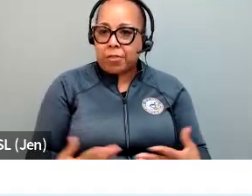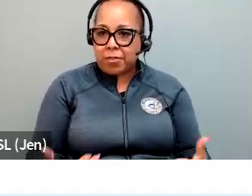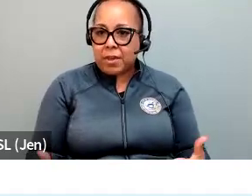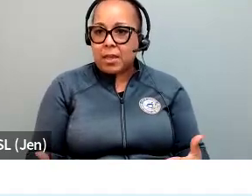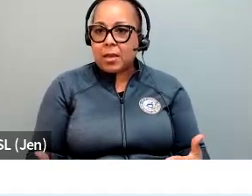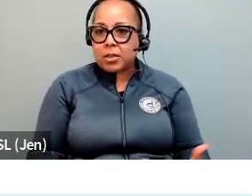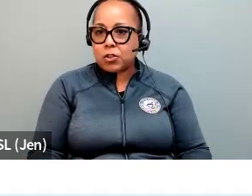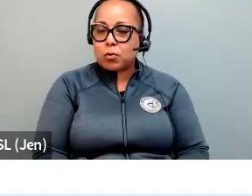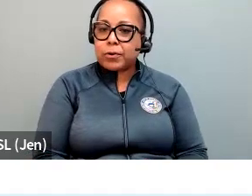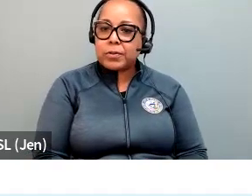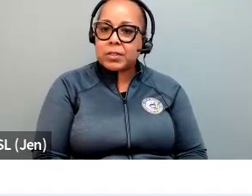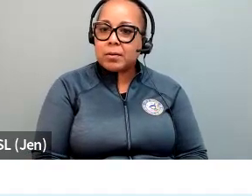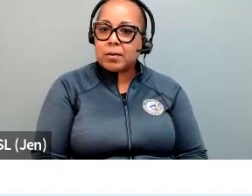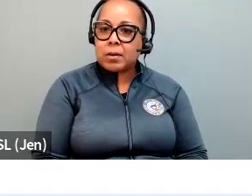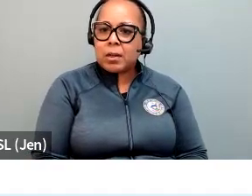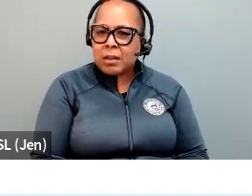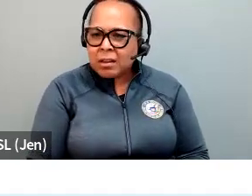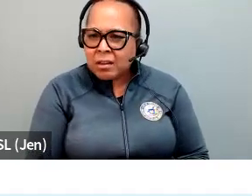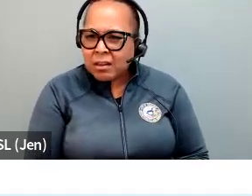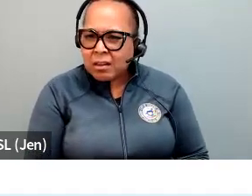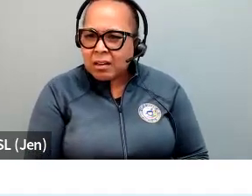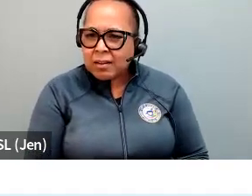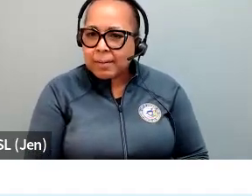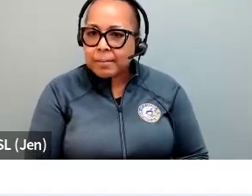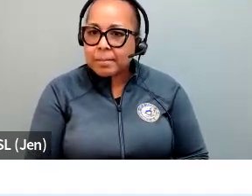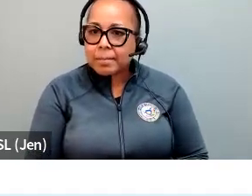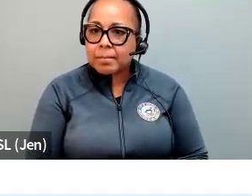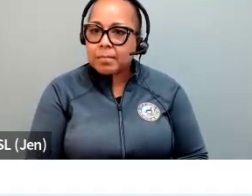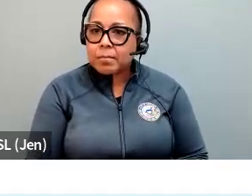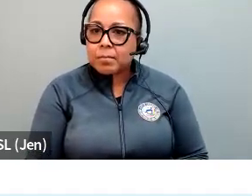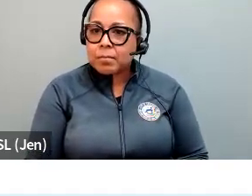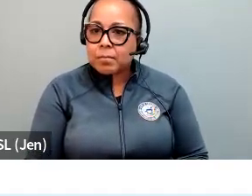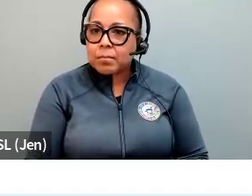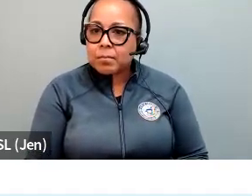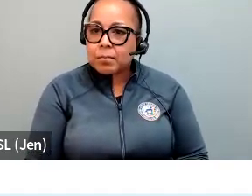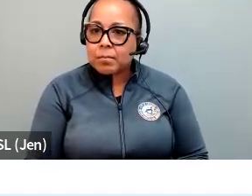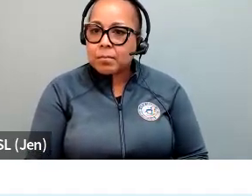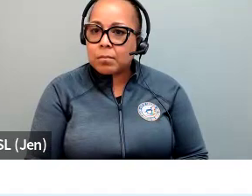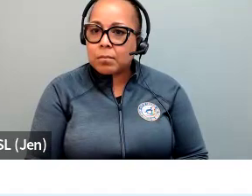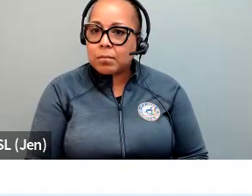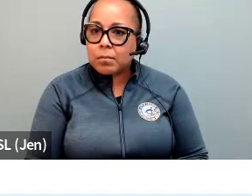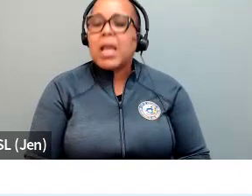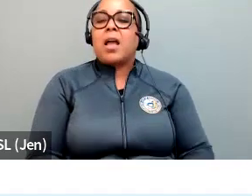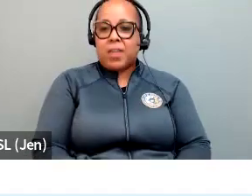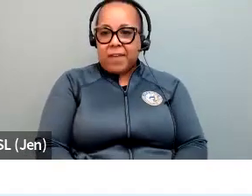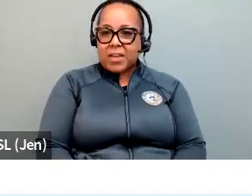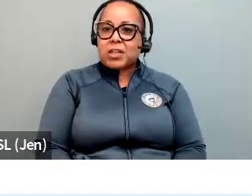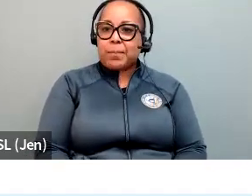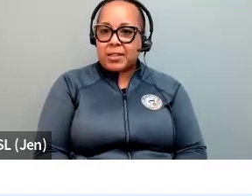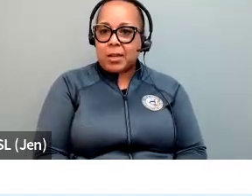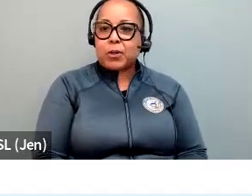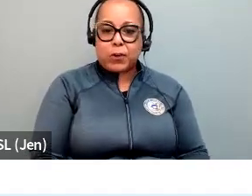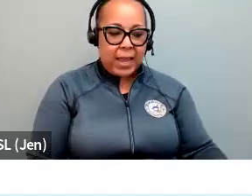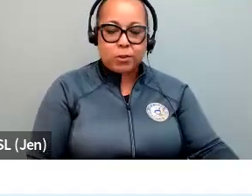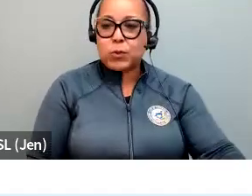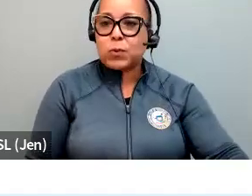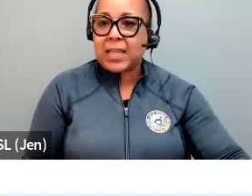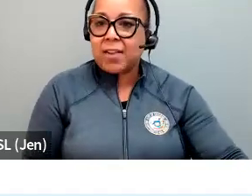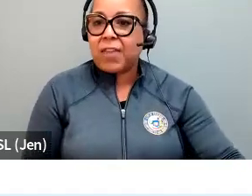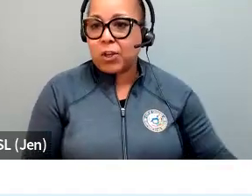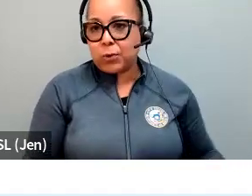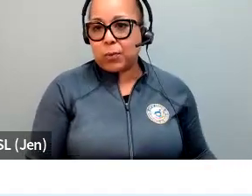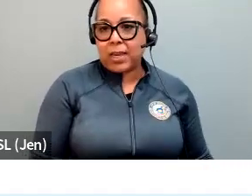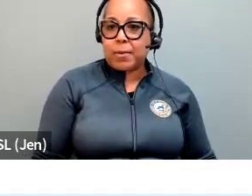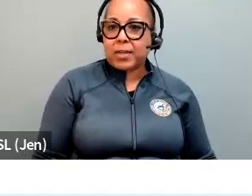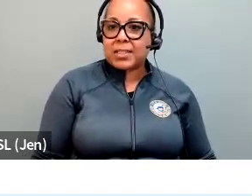with the consumers, they've actually picked up and learned how to sign thank you in American